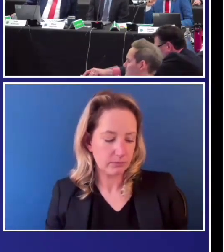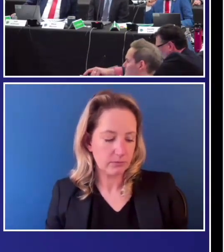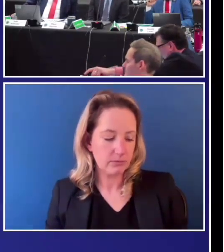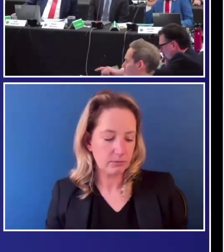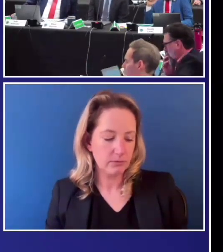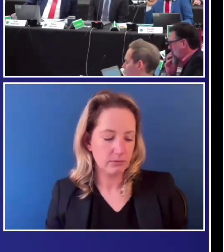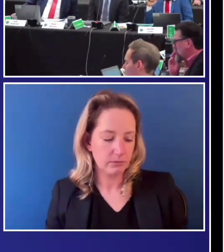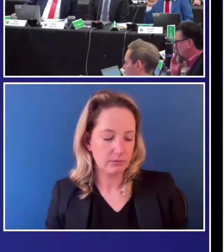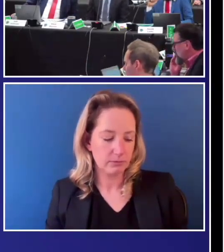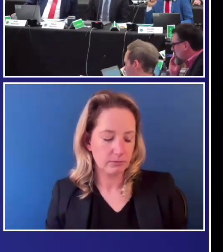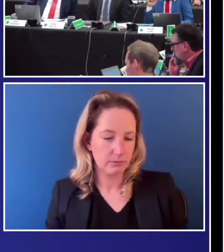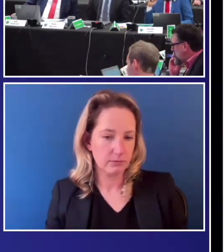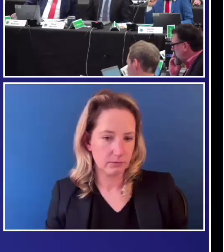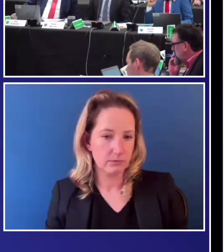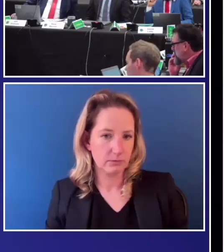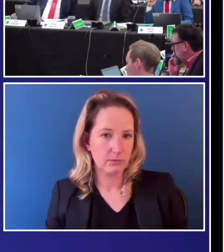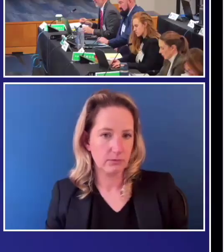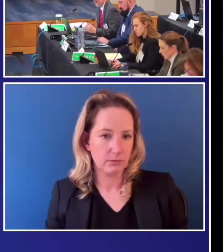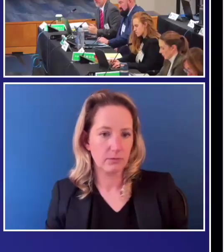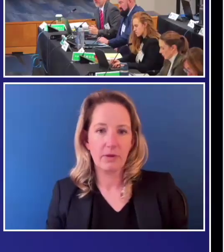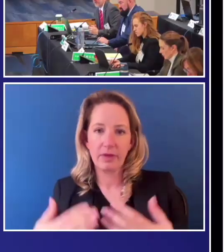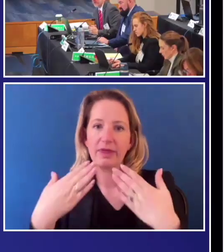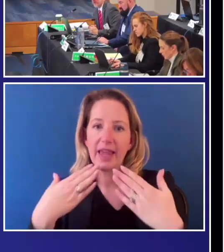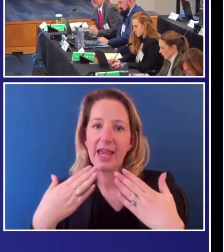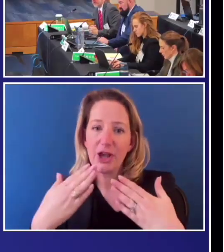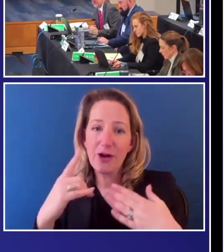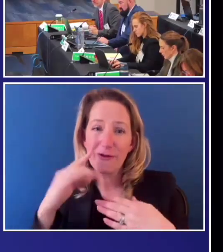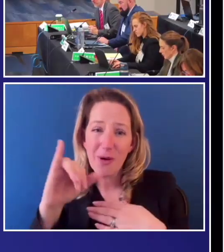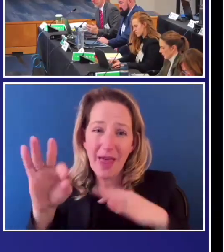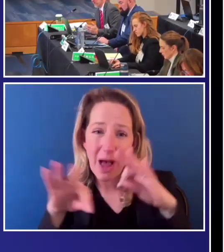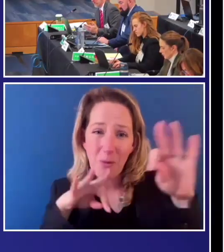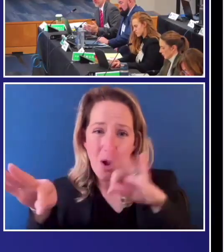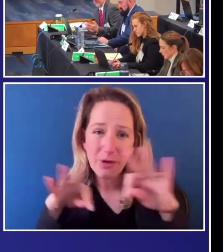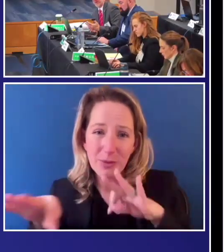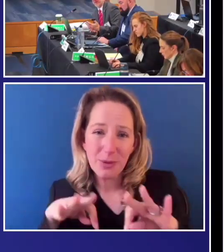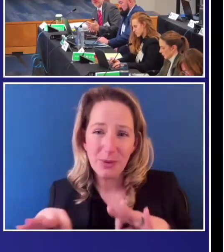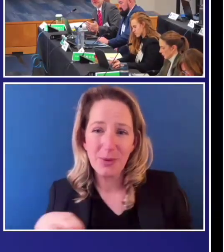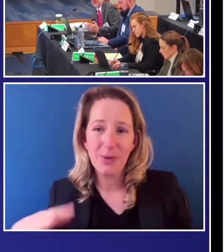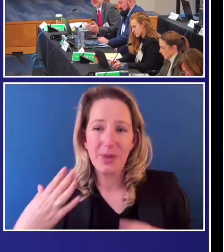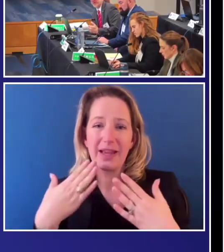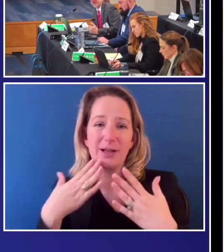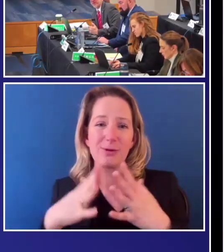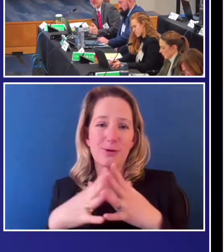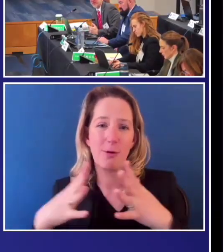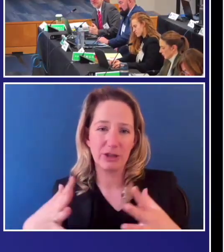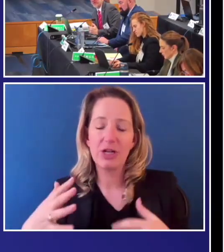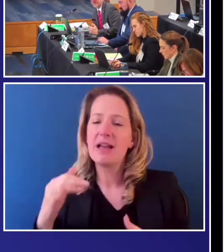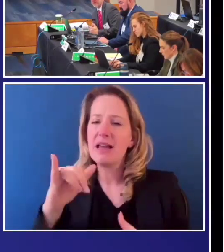Happily. Thank you, Kayla. Thank you for the walk-through of this. Very interested in this section specifically because this